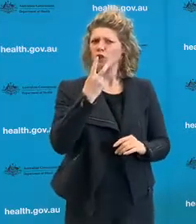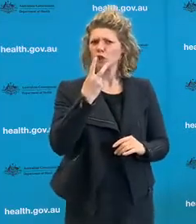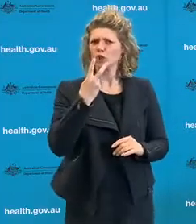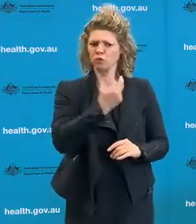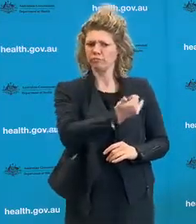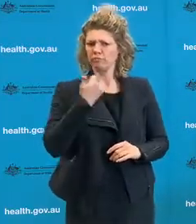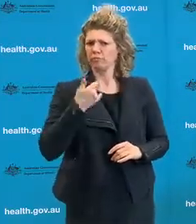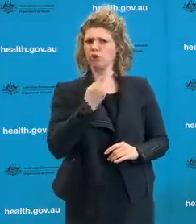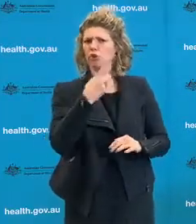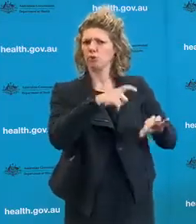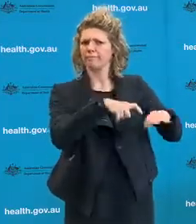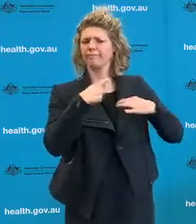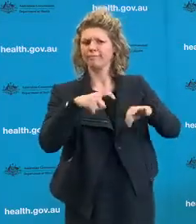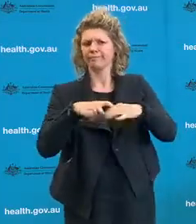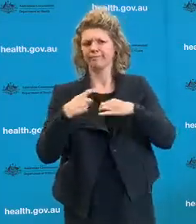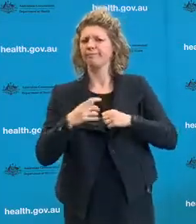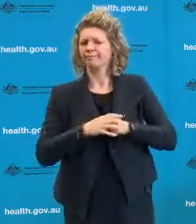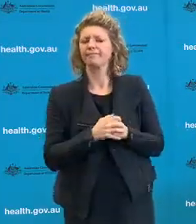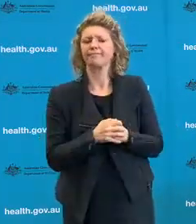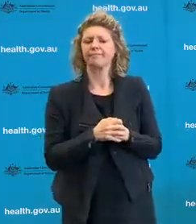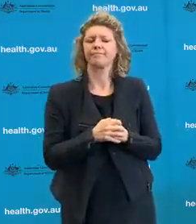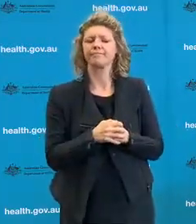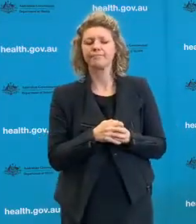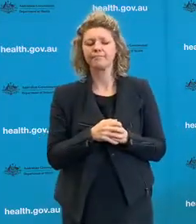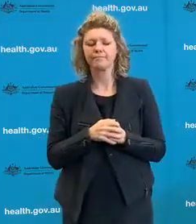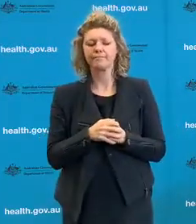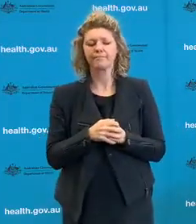to Dana first.